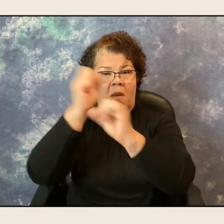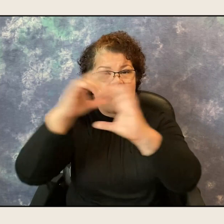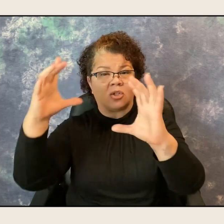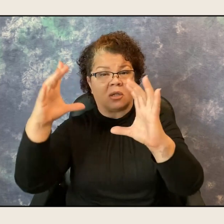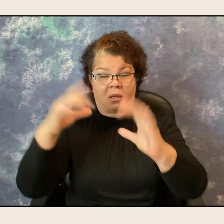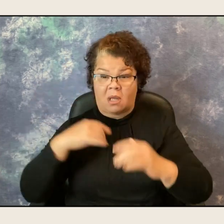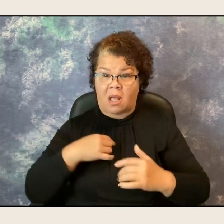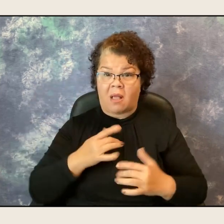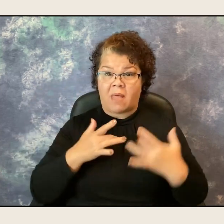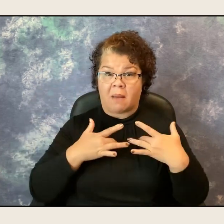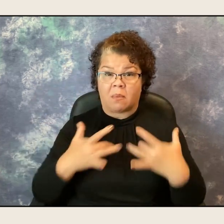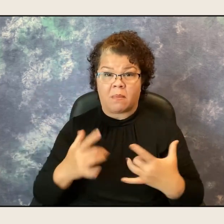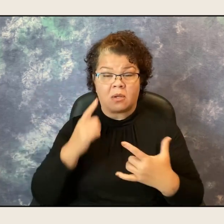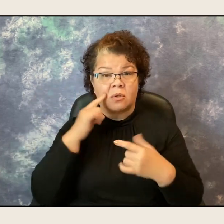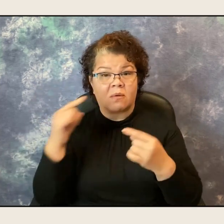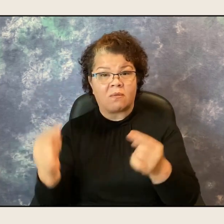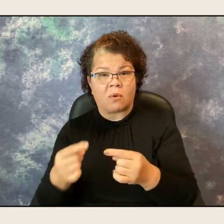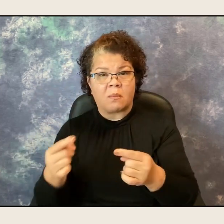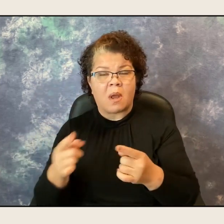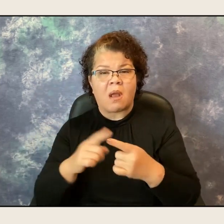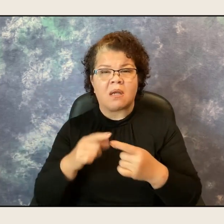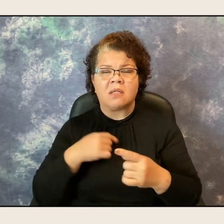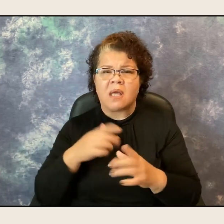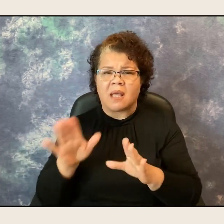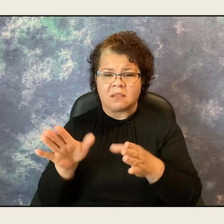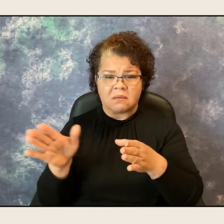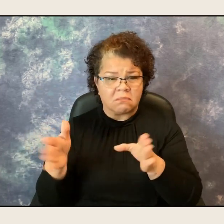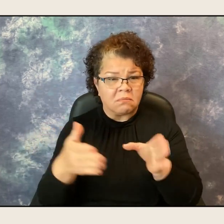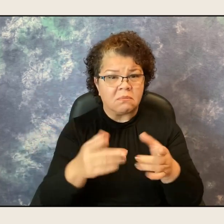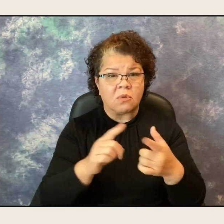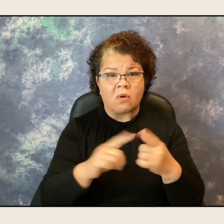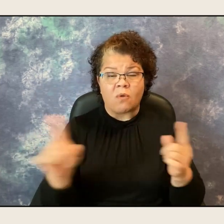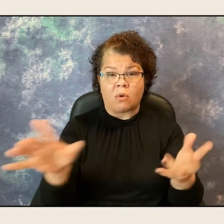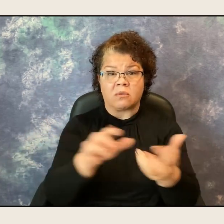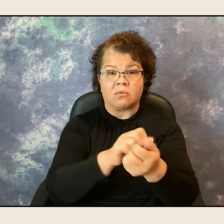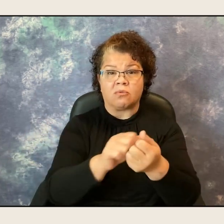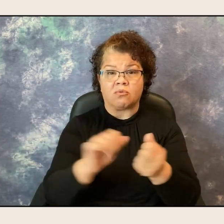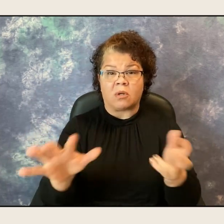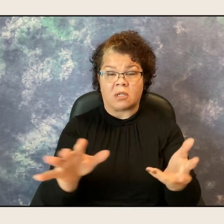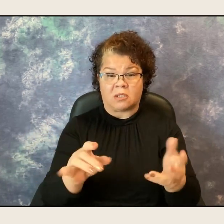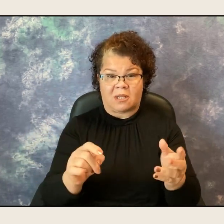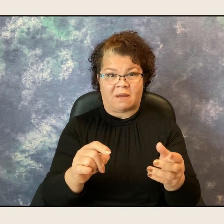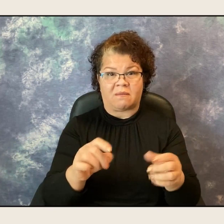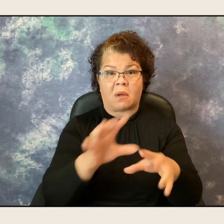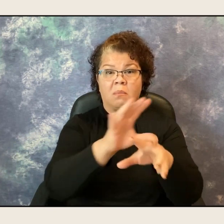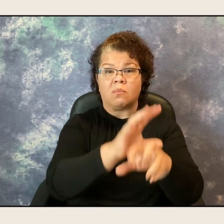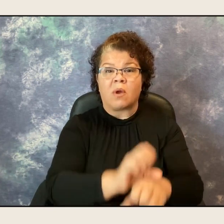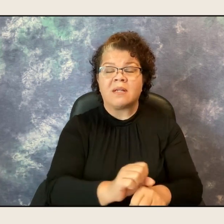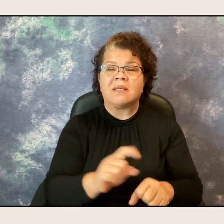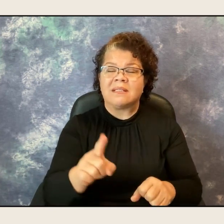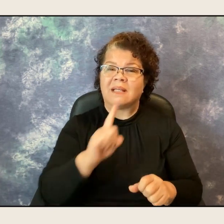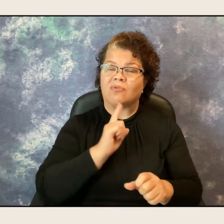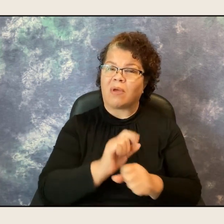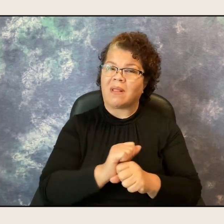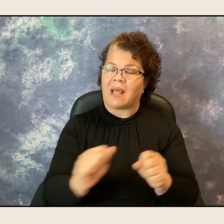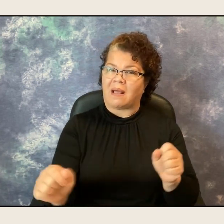which is war torture or destructive practice, is the eradication of language, the eradication of ideas,